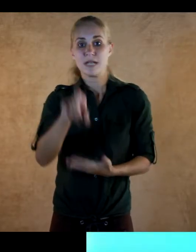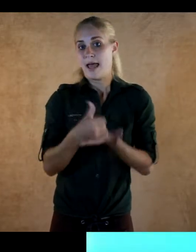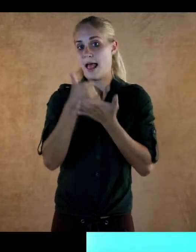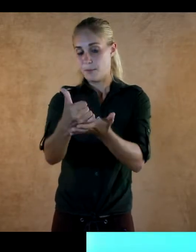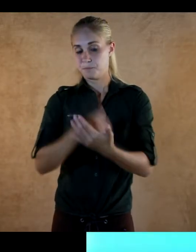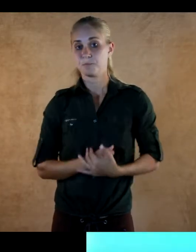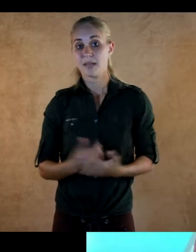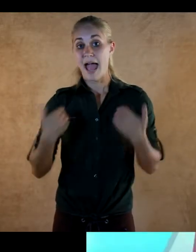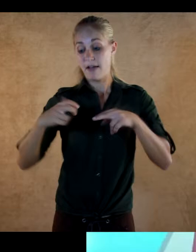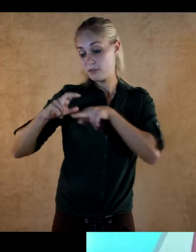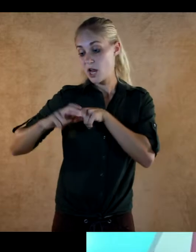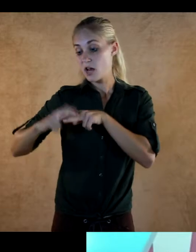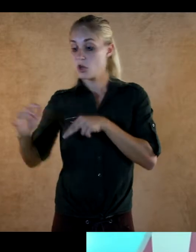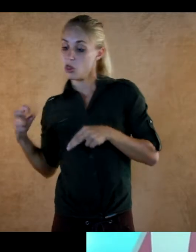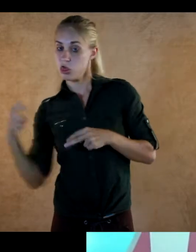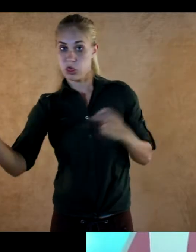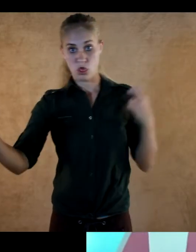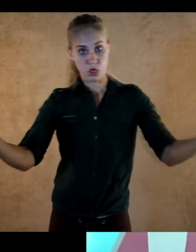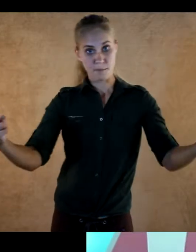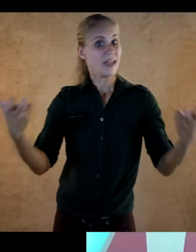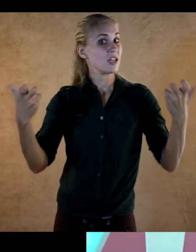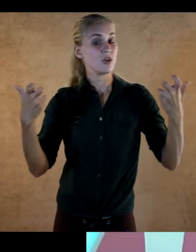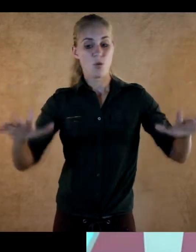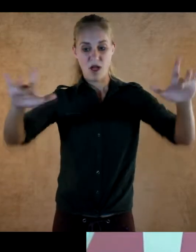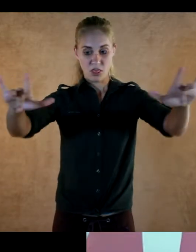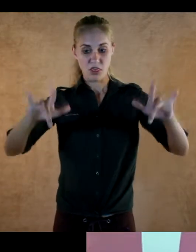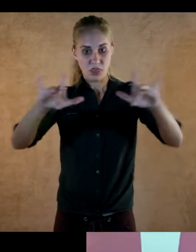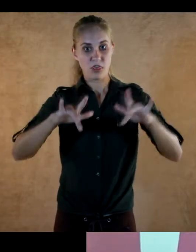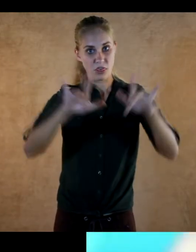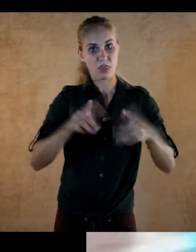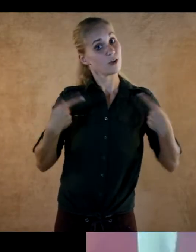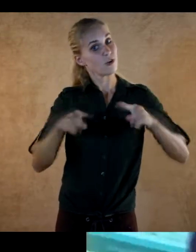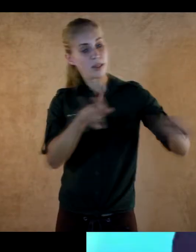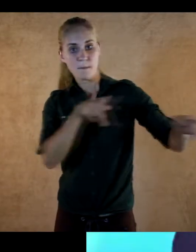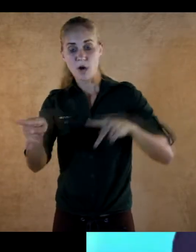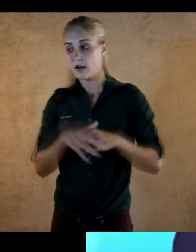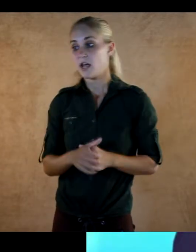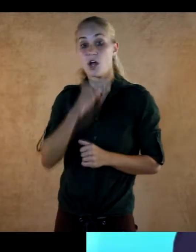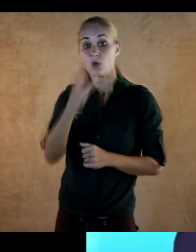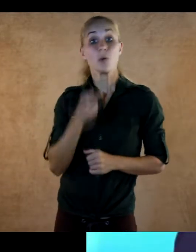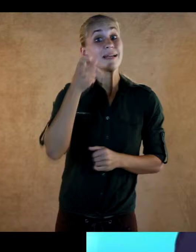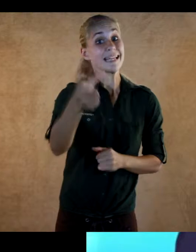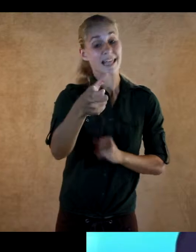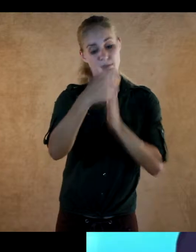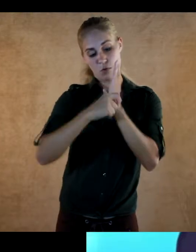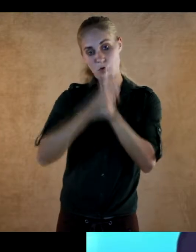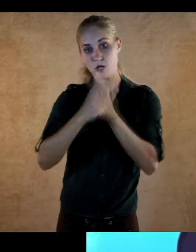Keep extra chairs to the side of the room until needed. You don't want empty seats during your party. Do not hand out literature until the end of the party.